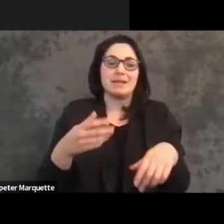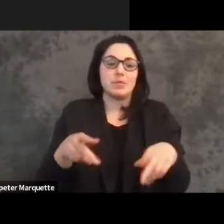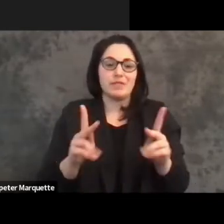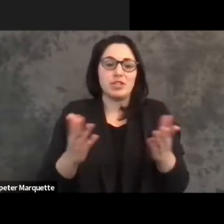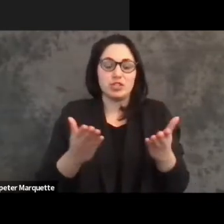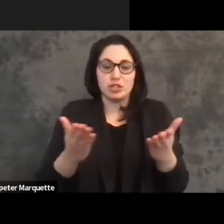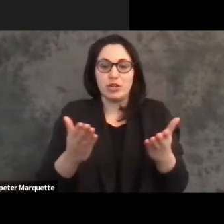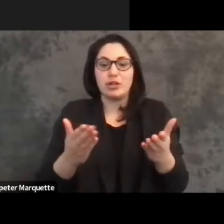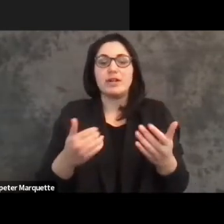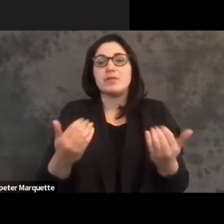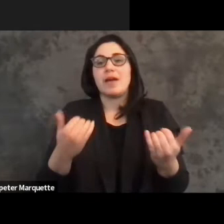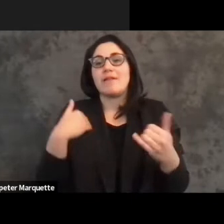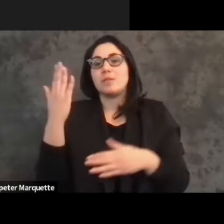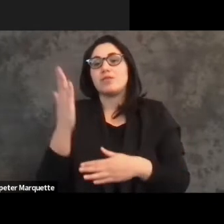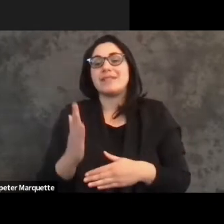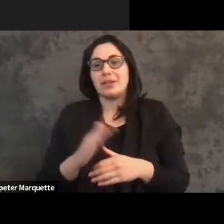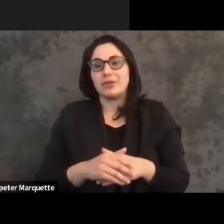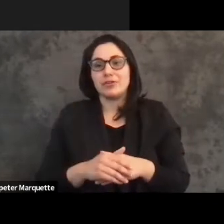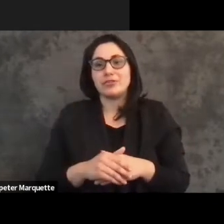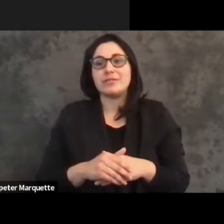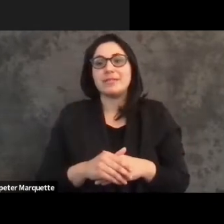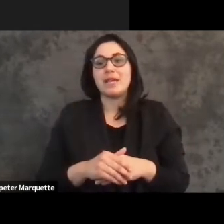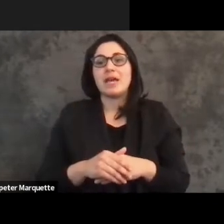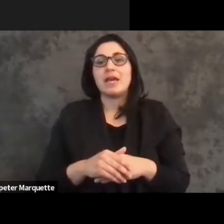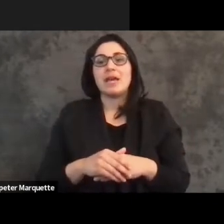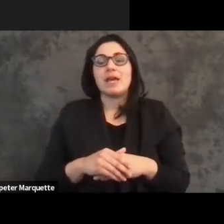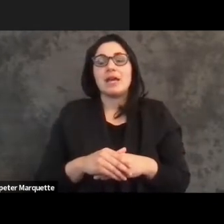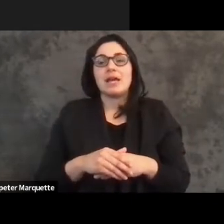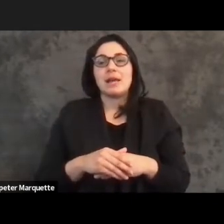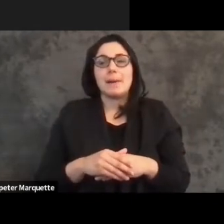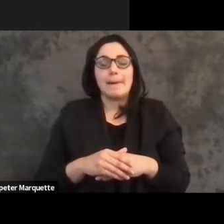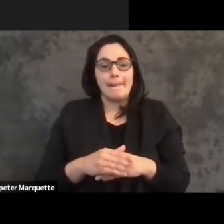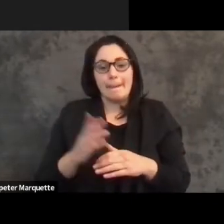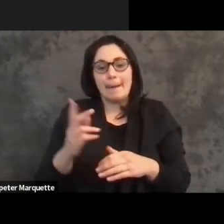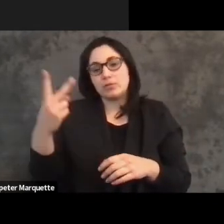that's for sure. But my privilege here is to help hold this space for our presenters